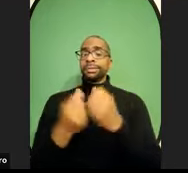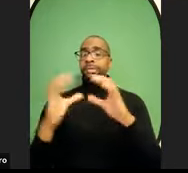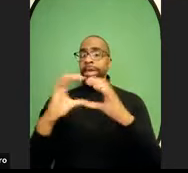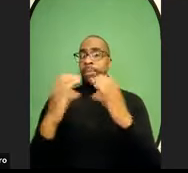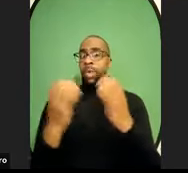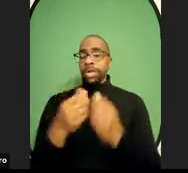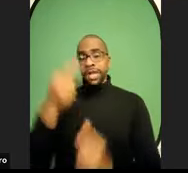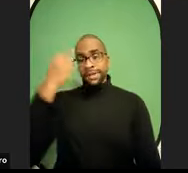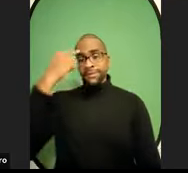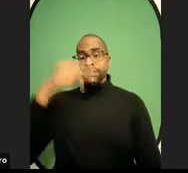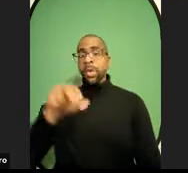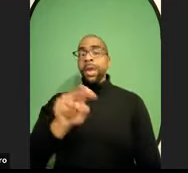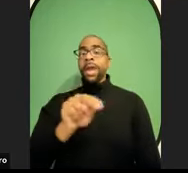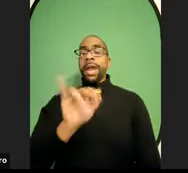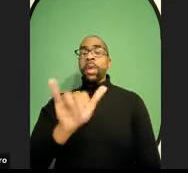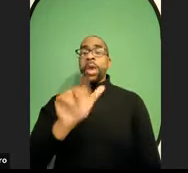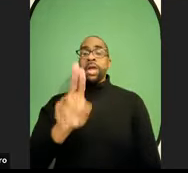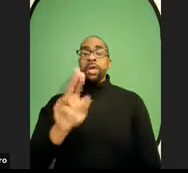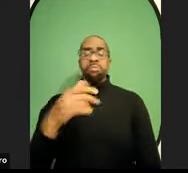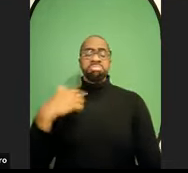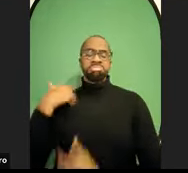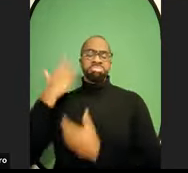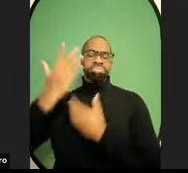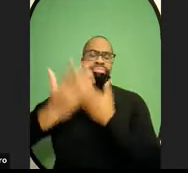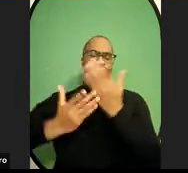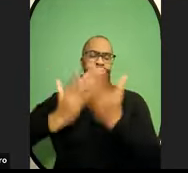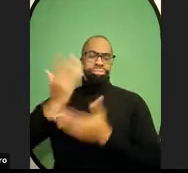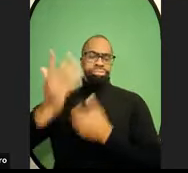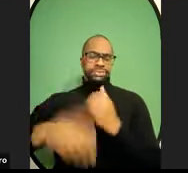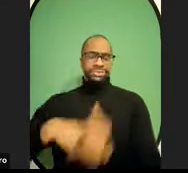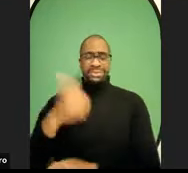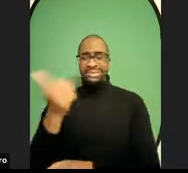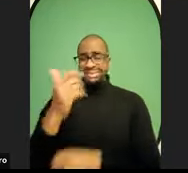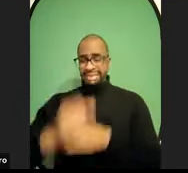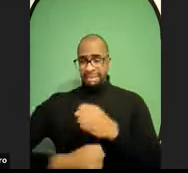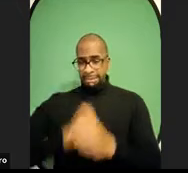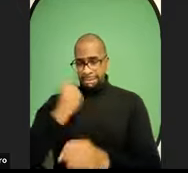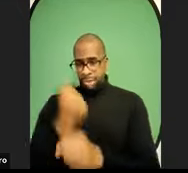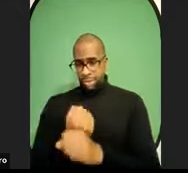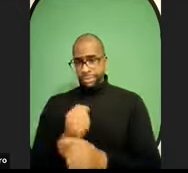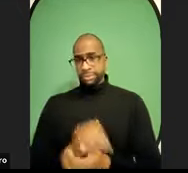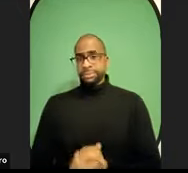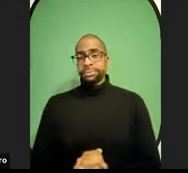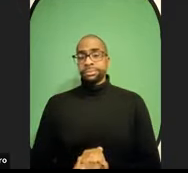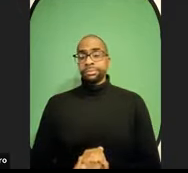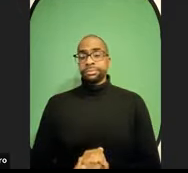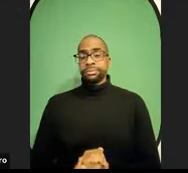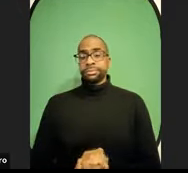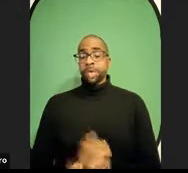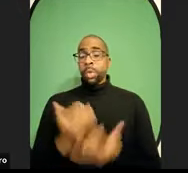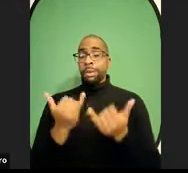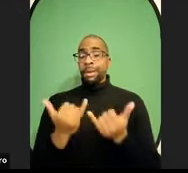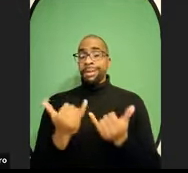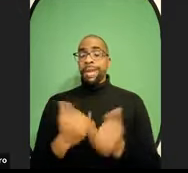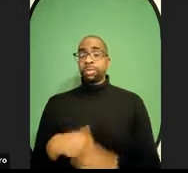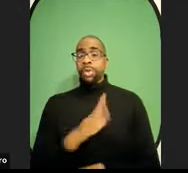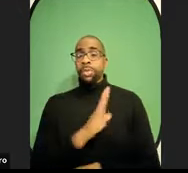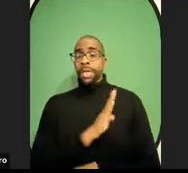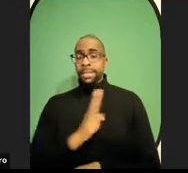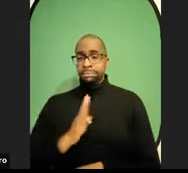Critical care support course care support course for the NYU health system during the last 10 years as the course director in. addition